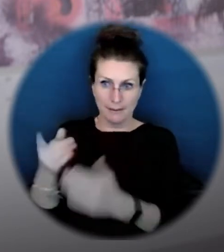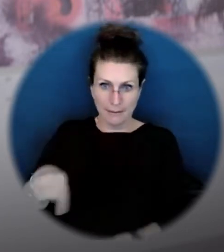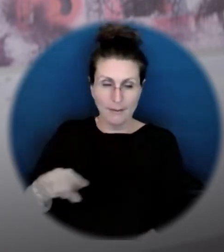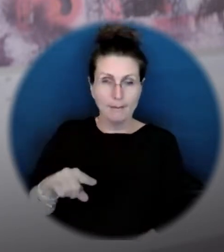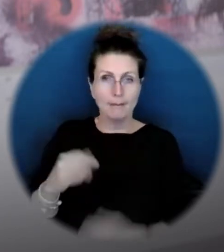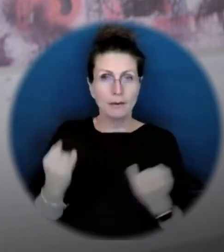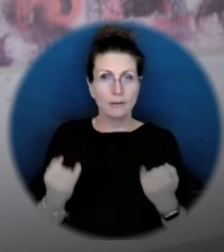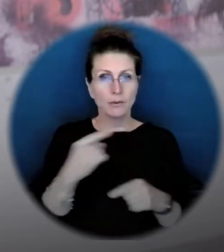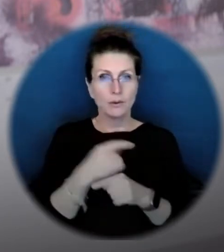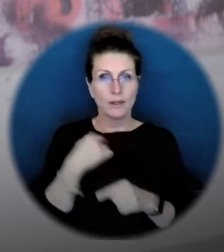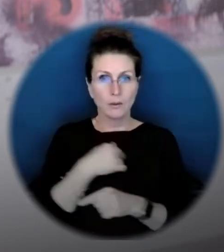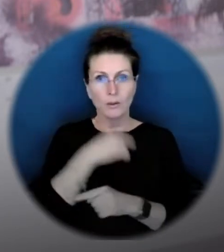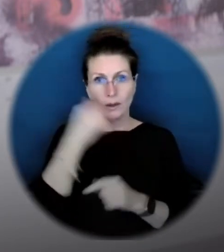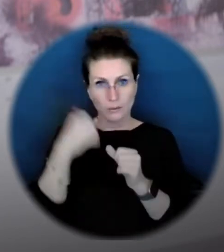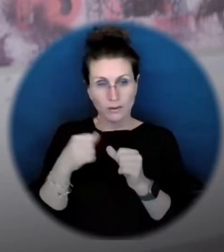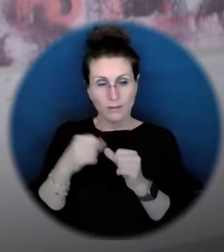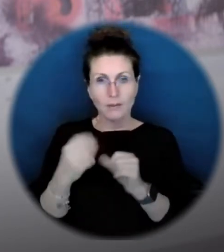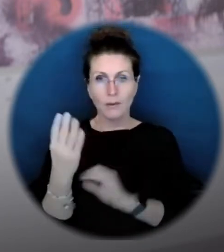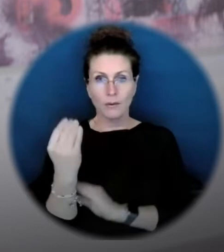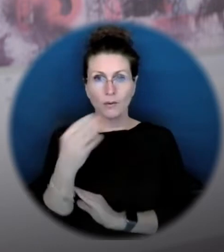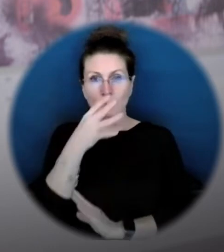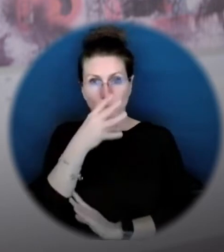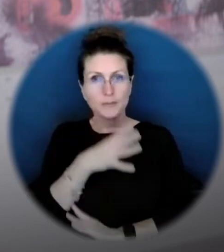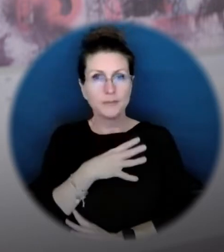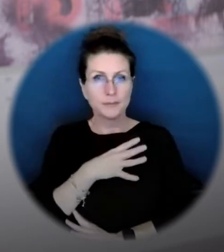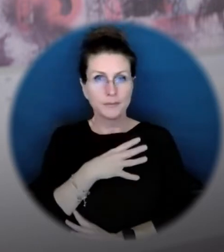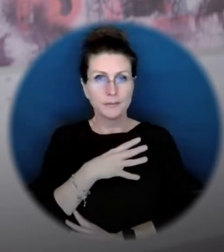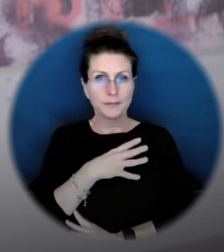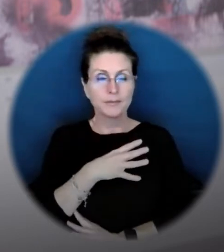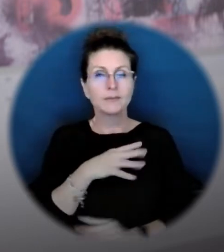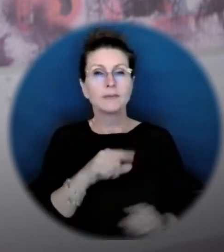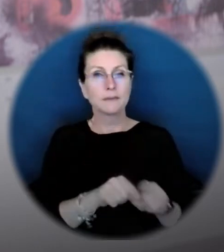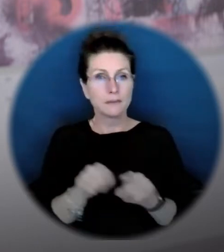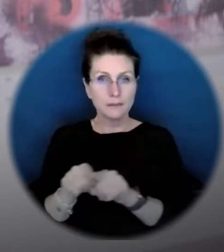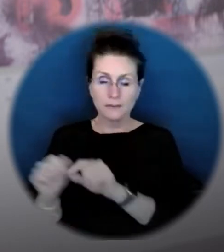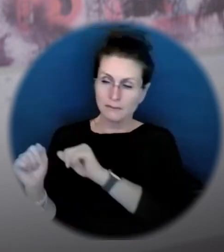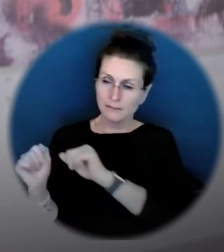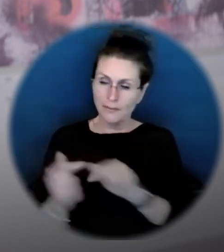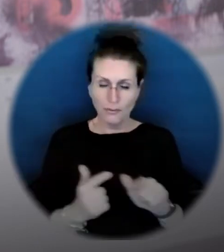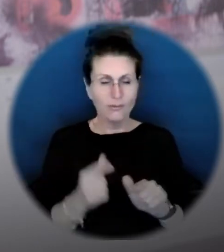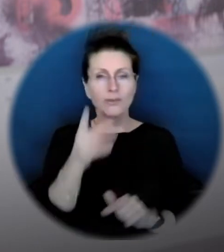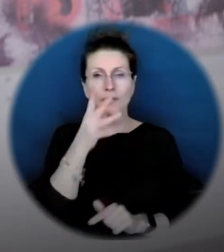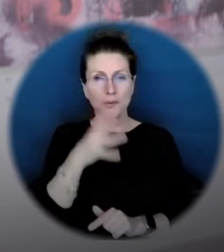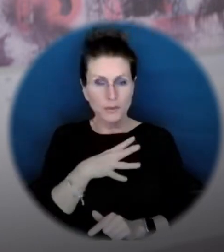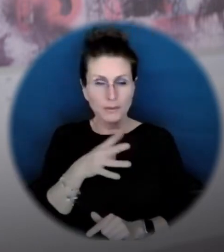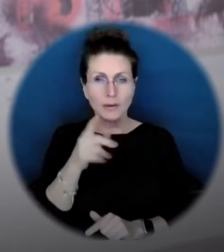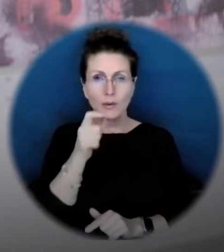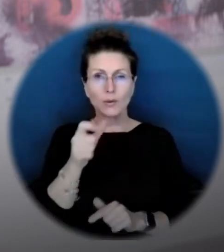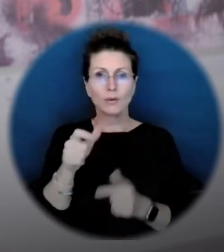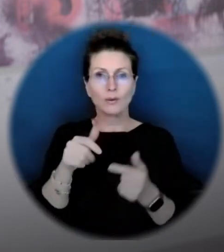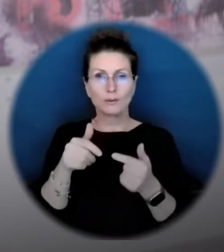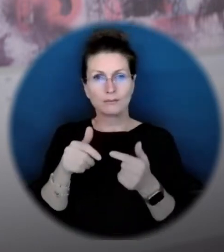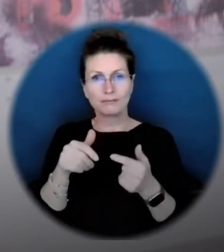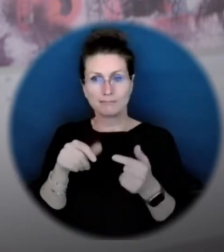Today, we remember these 14 women in addition to all the other women whose lives have been lost